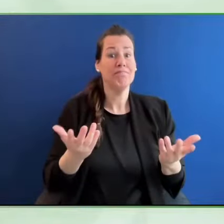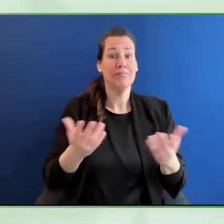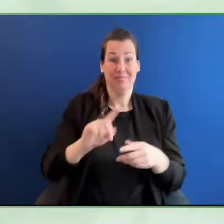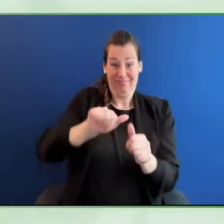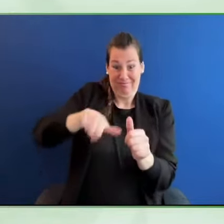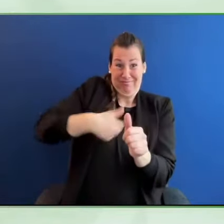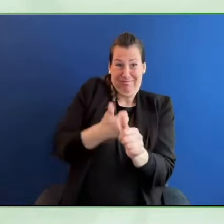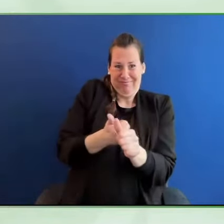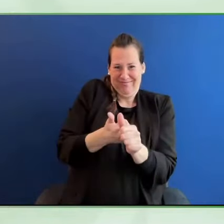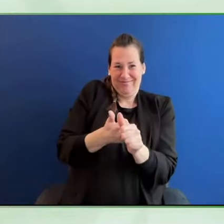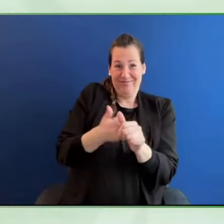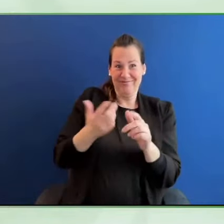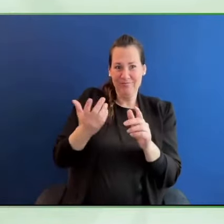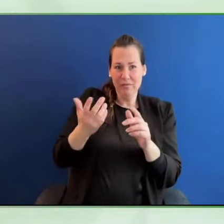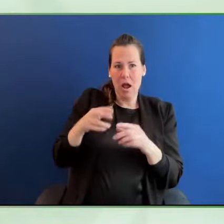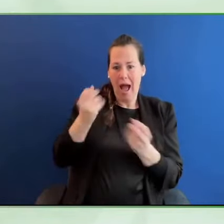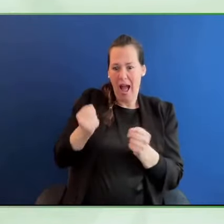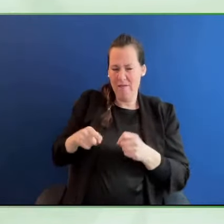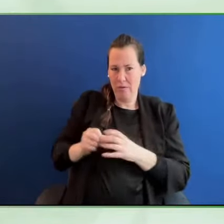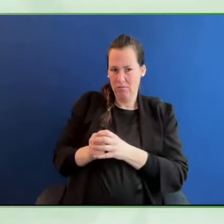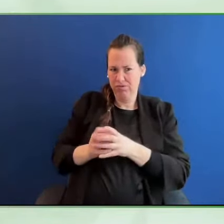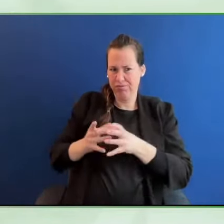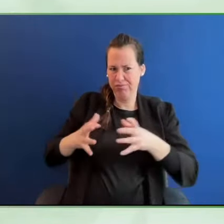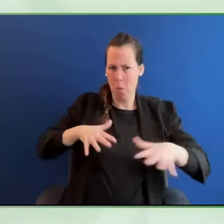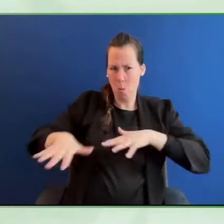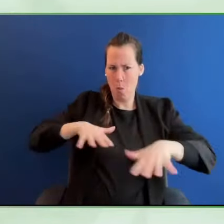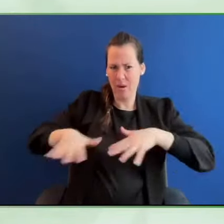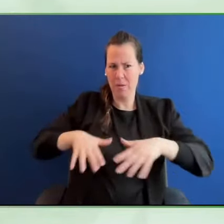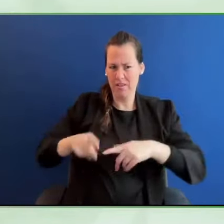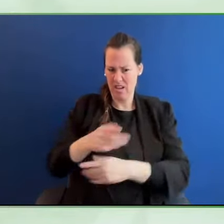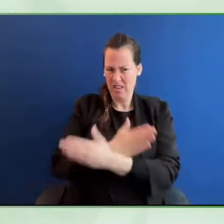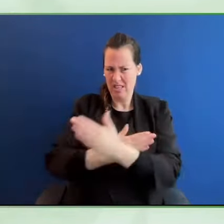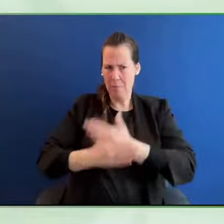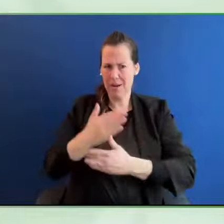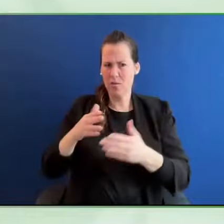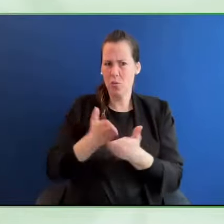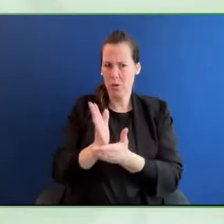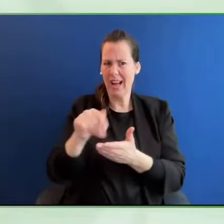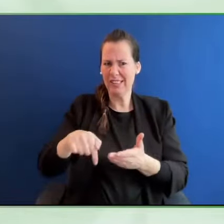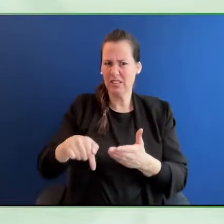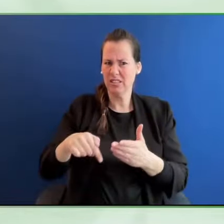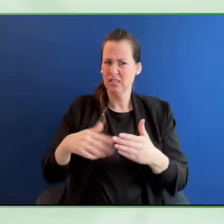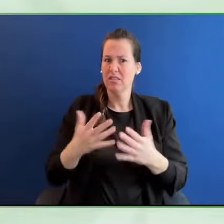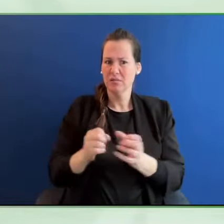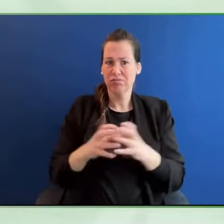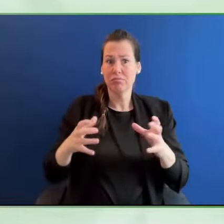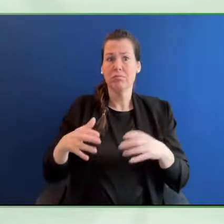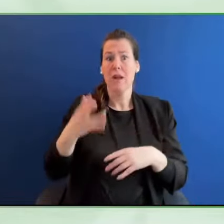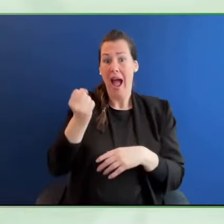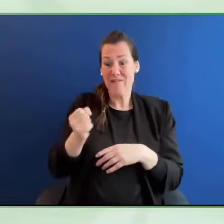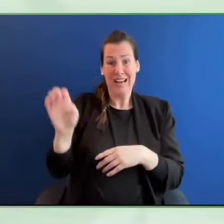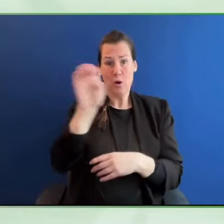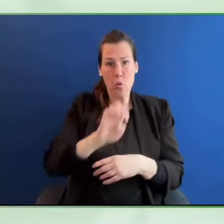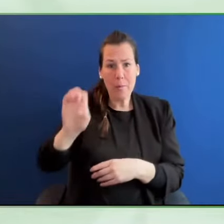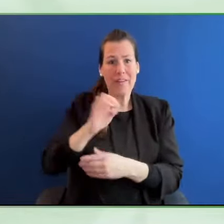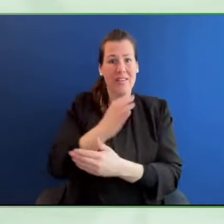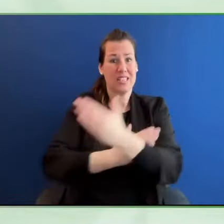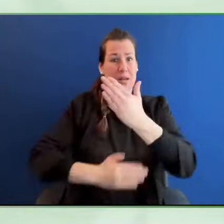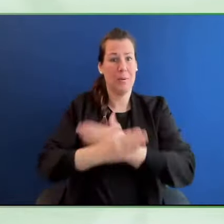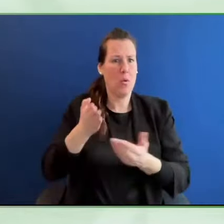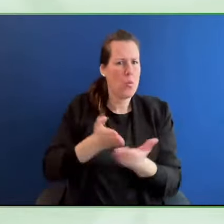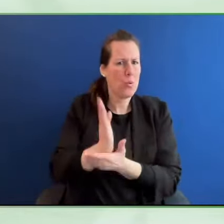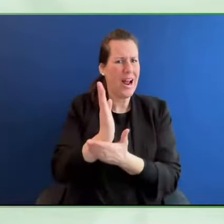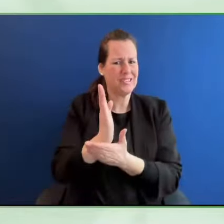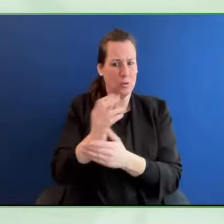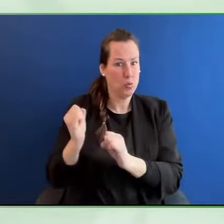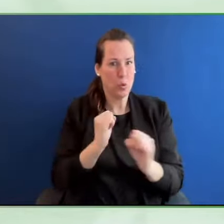It can be around deindustrialisation, a good initiative in one country, it works.